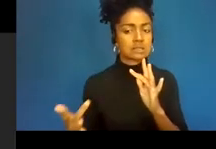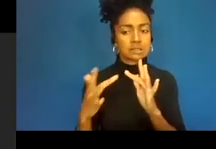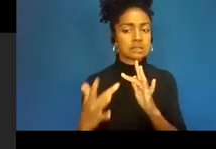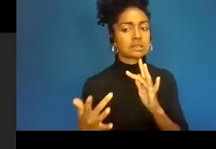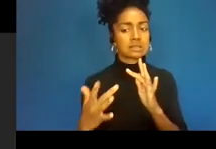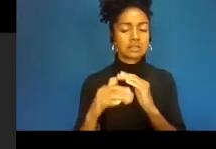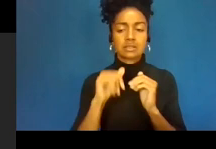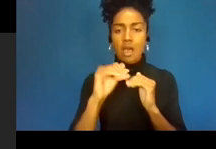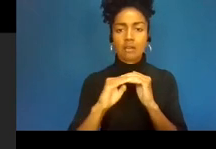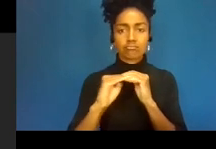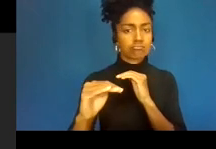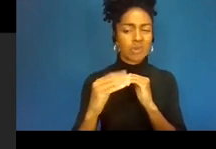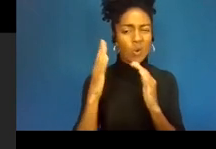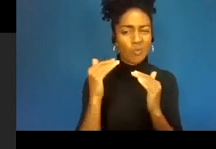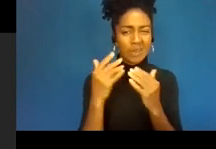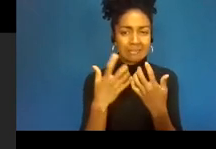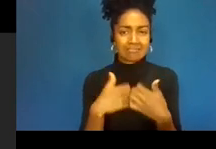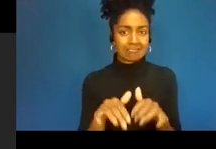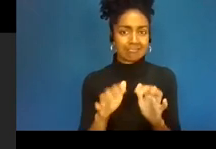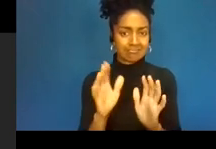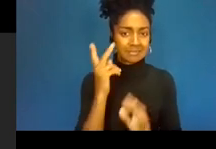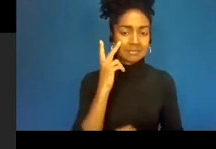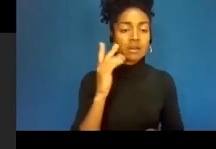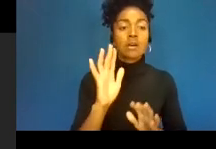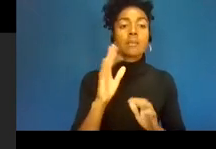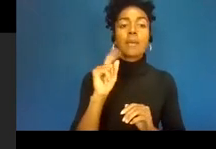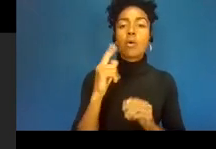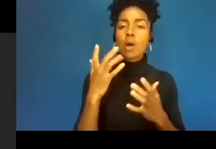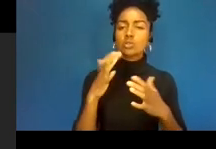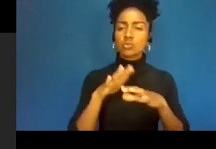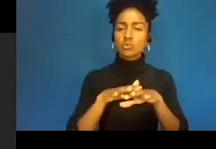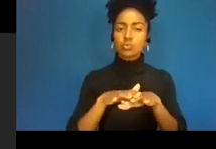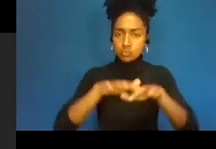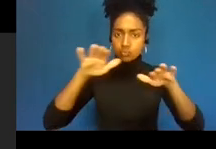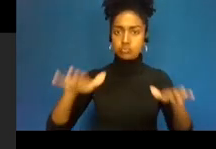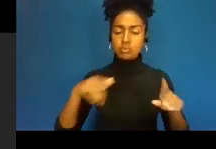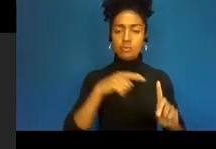But I just wanted to note a distinction between racial justice and anti-racism,